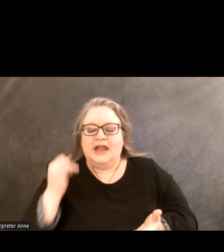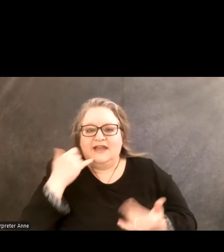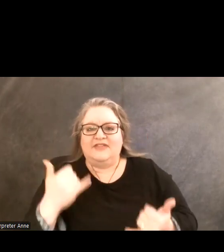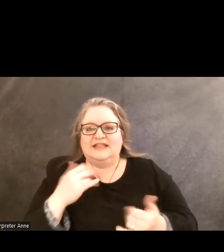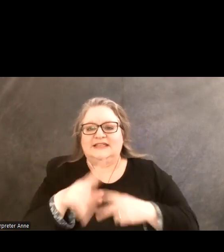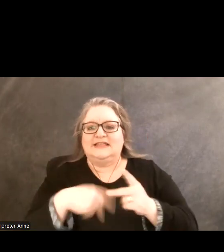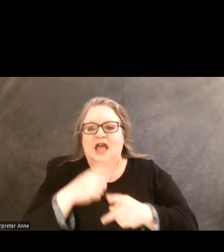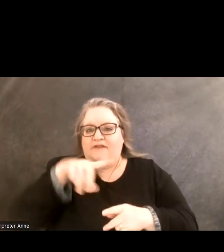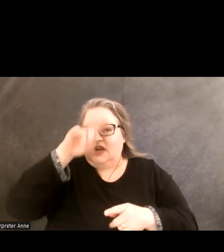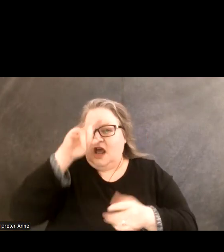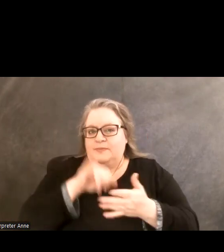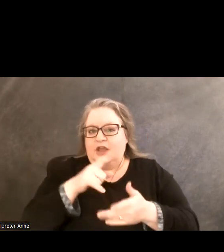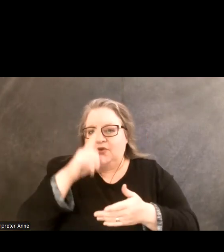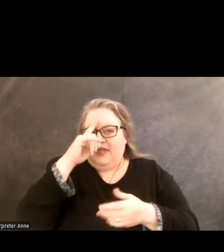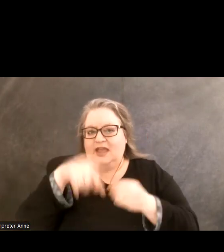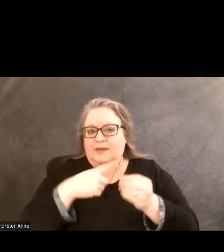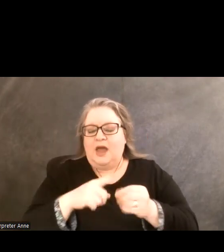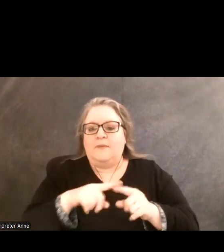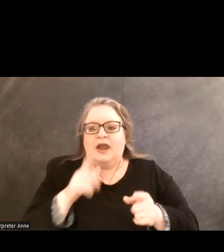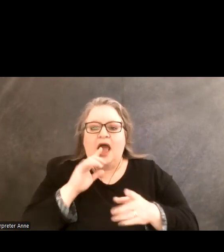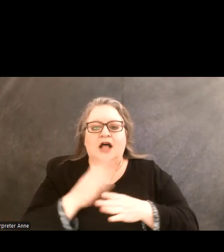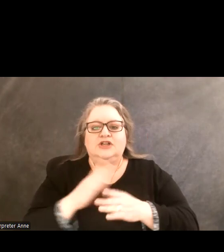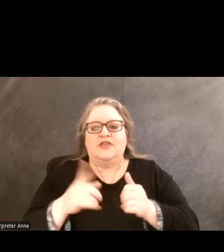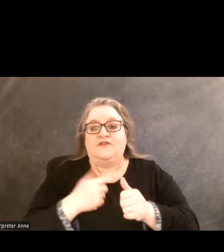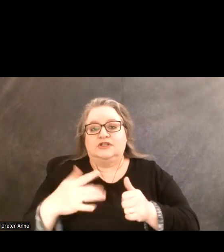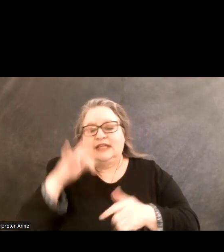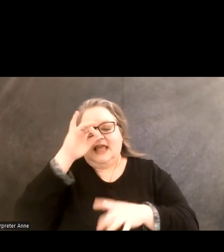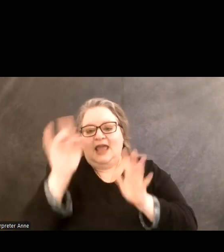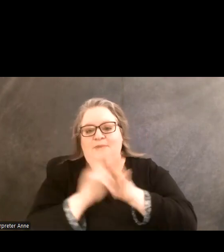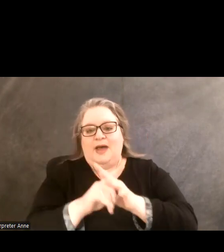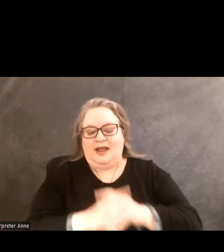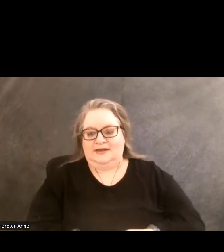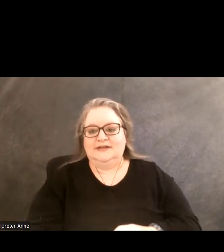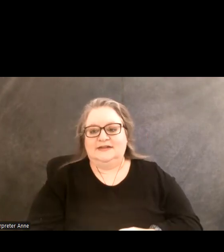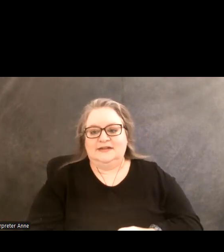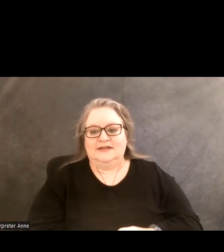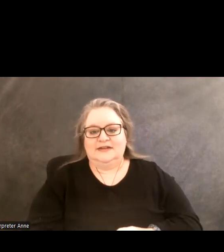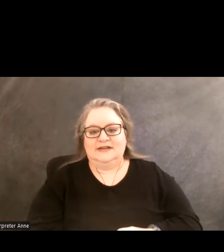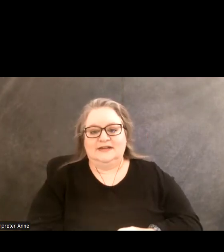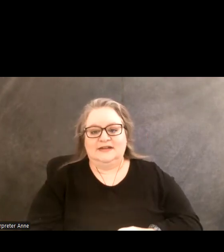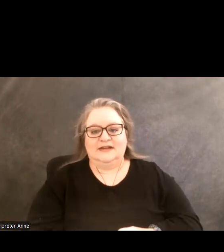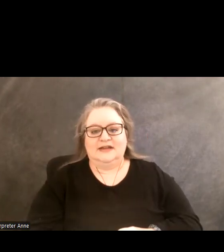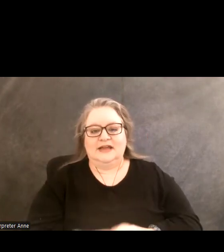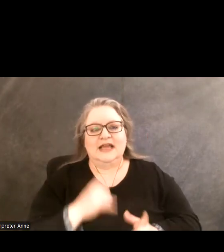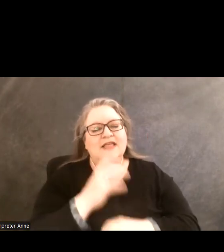situation you're thinking about but I'll just share the first thing that came to mind. The year was